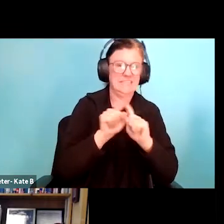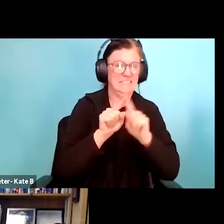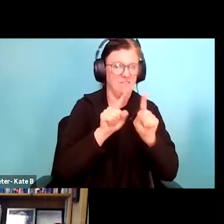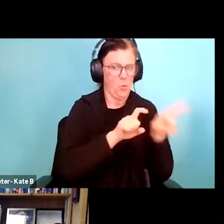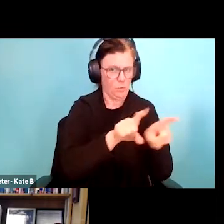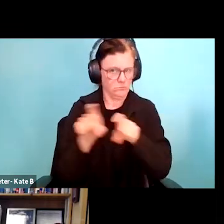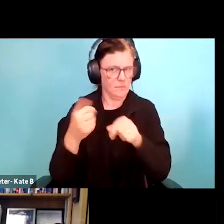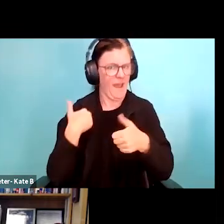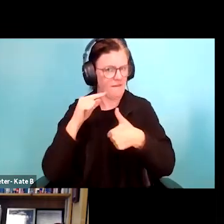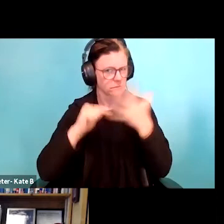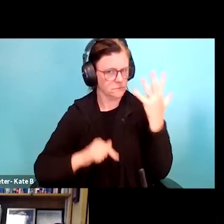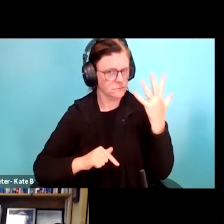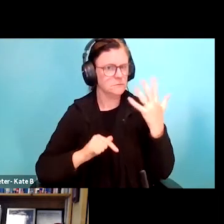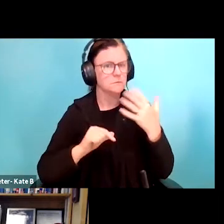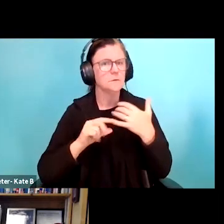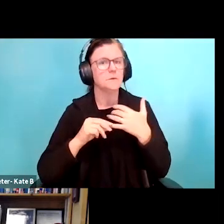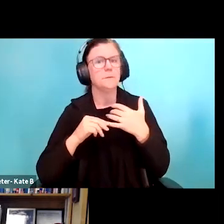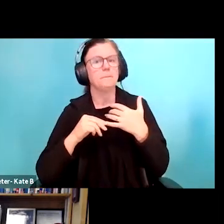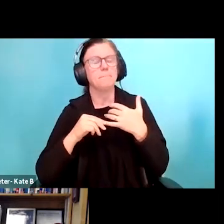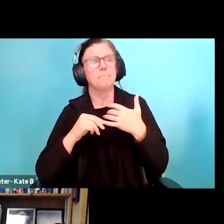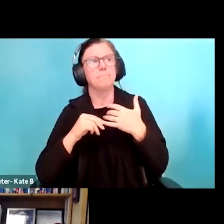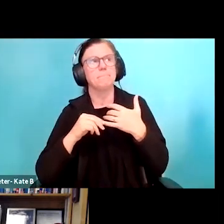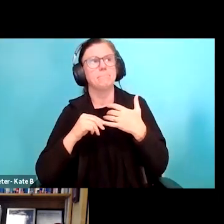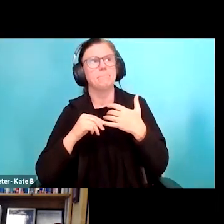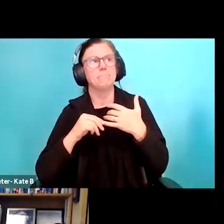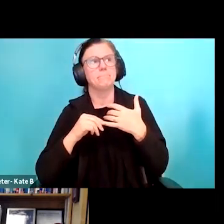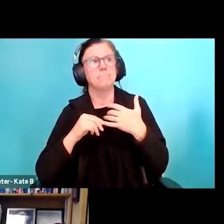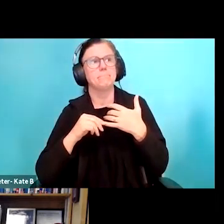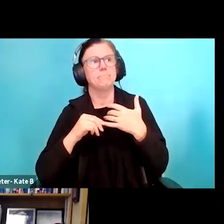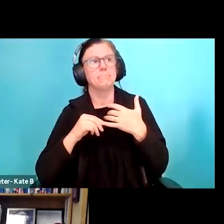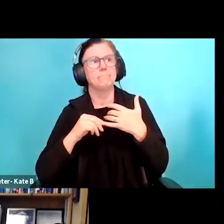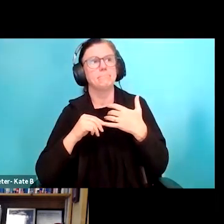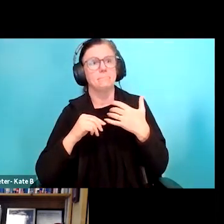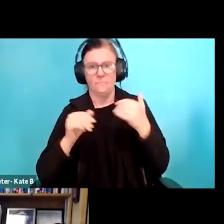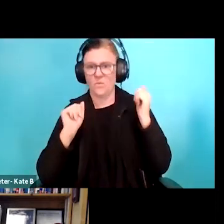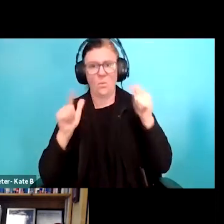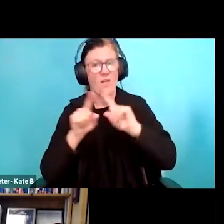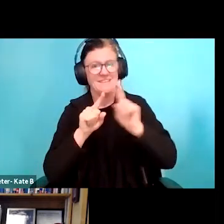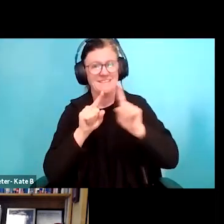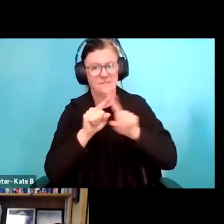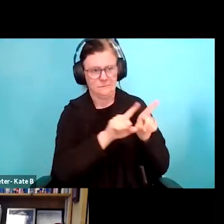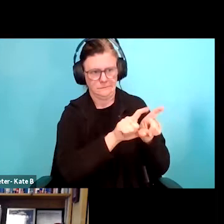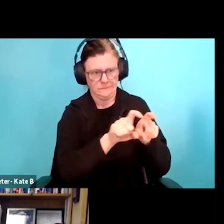And it provides an opportunity because of all these different ways that disability is asked to